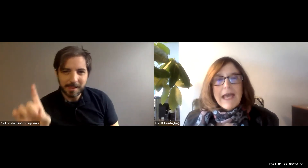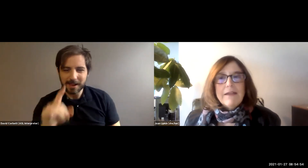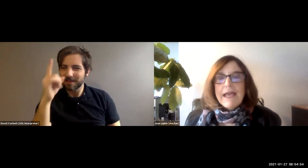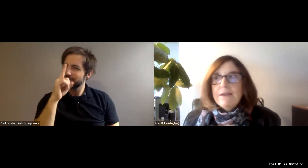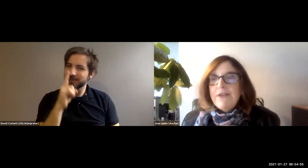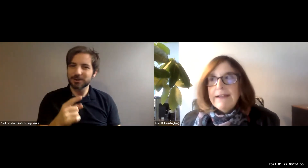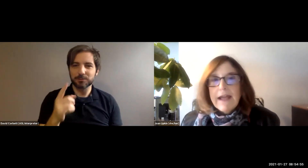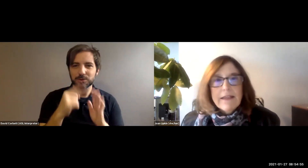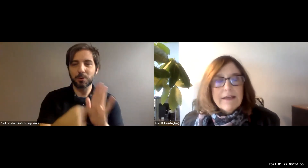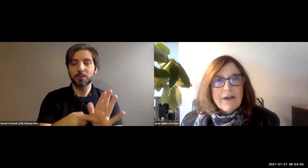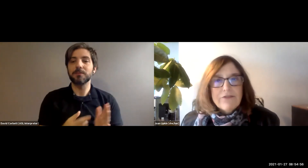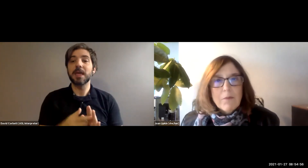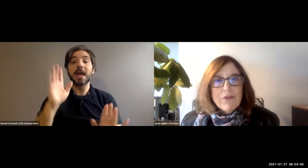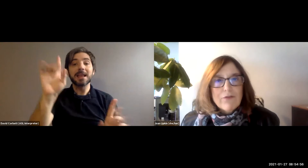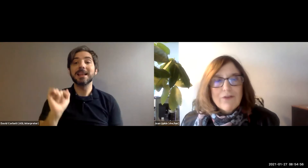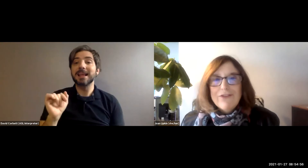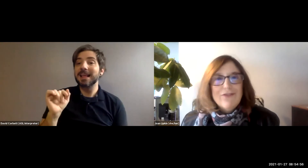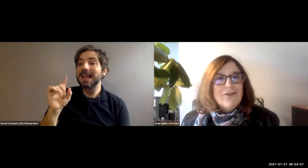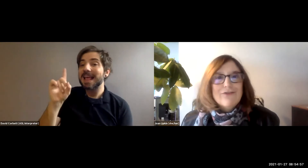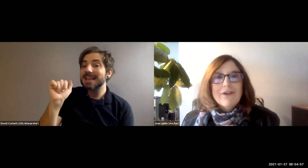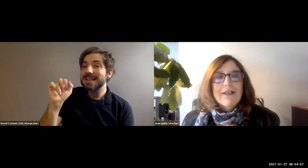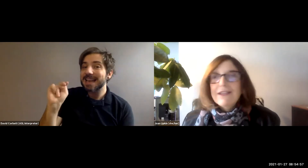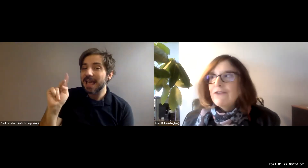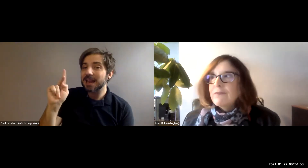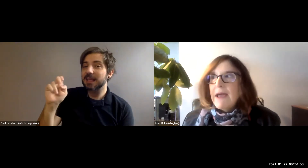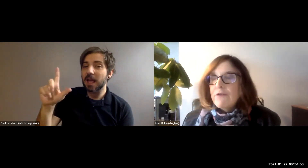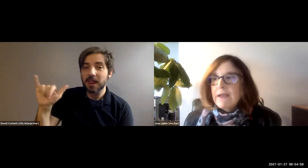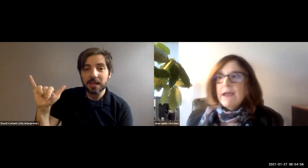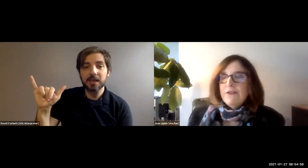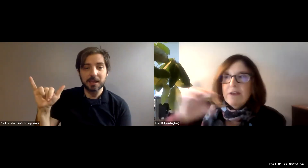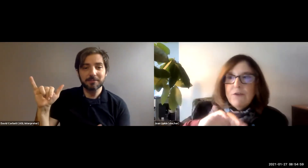And Dan Kelly assembled this for us. This is just a little smattering to give you